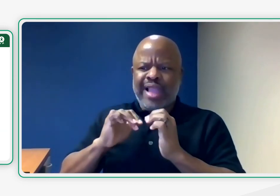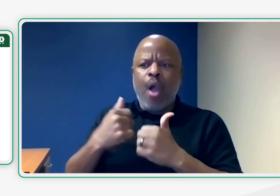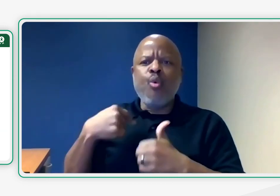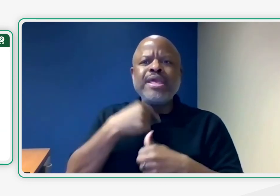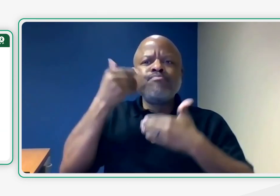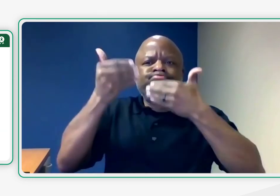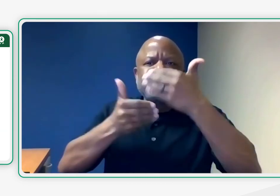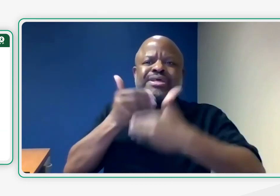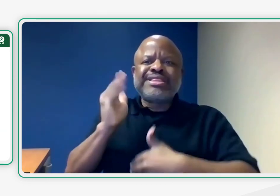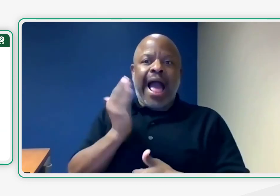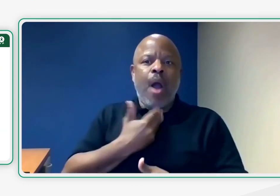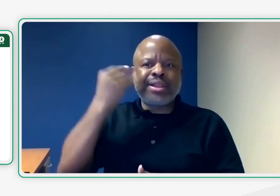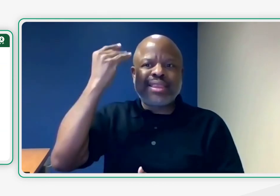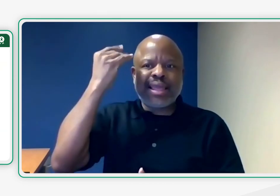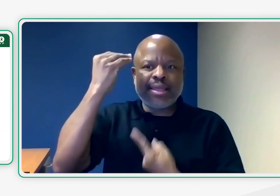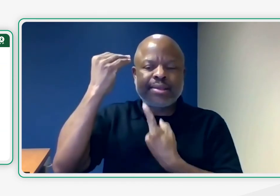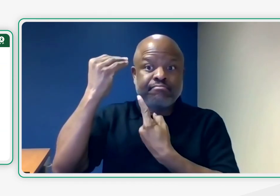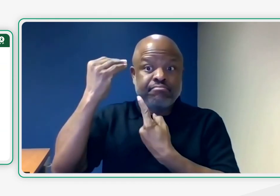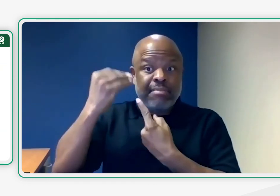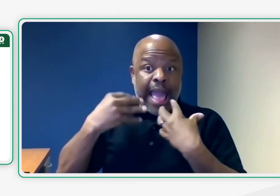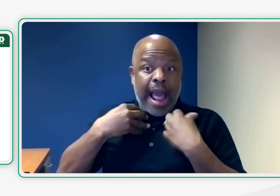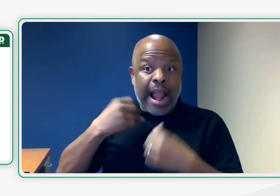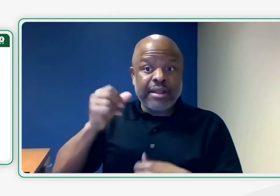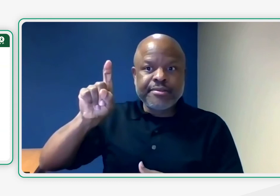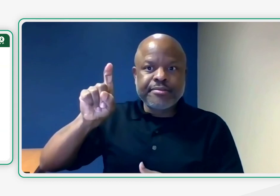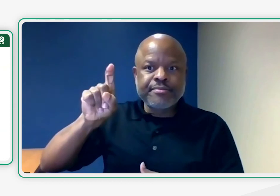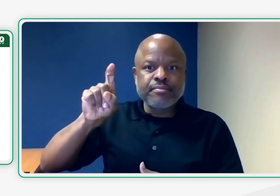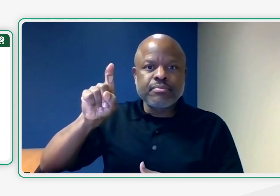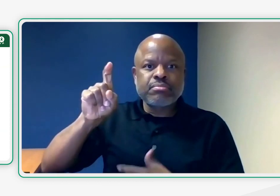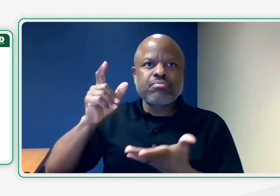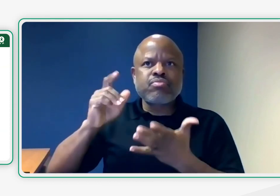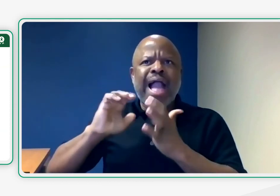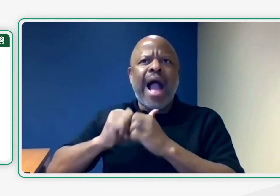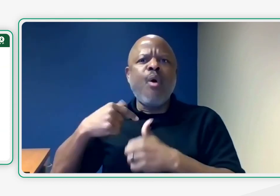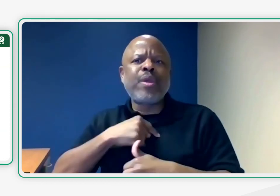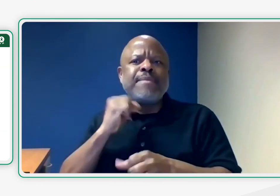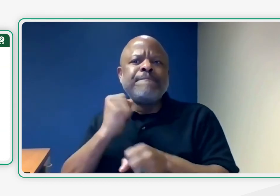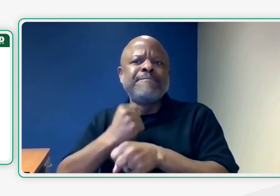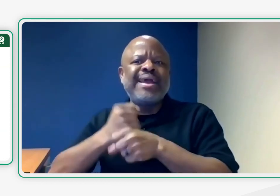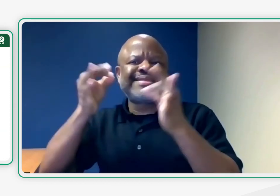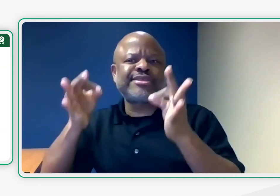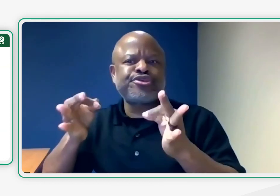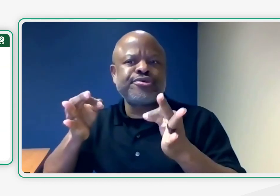So, when you get to, you know, 3 and 4, we're talking about how we process our thinking,